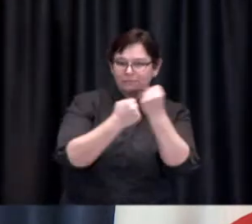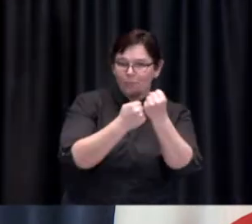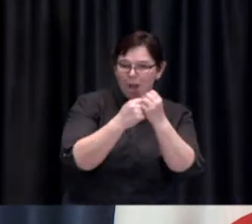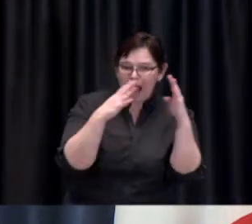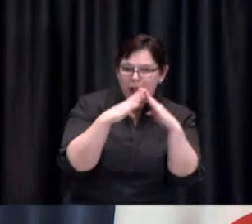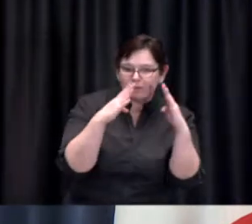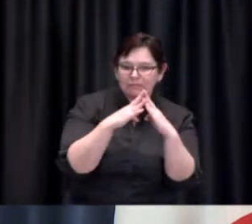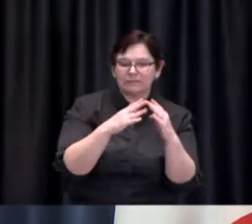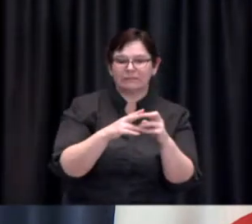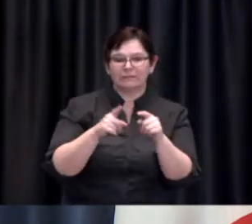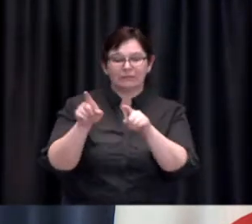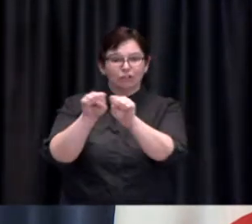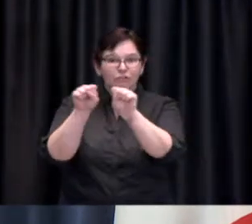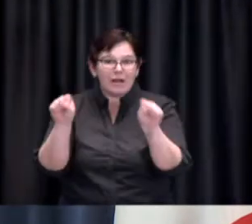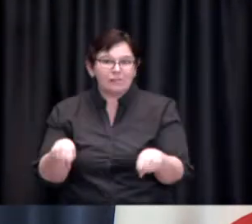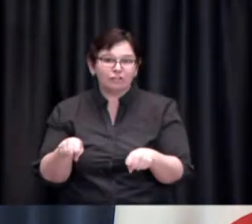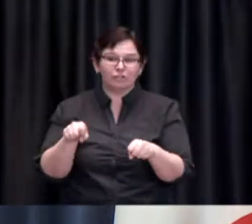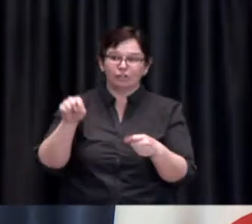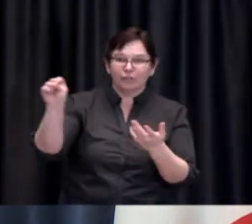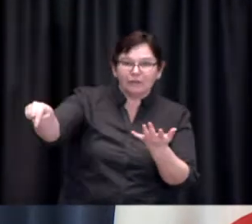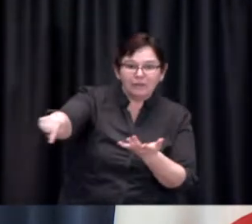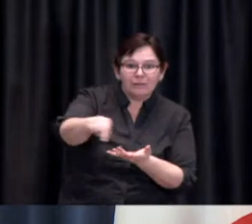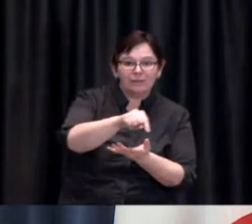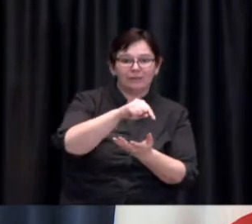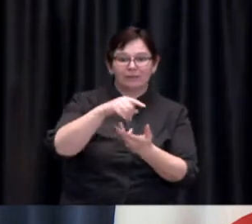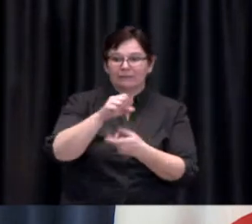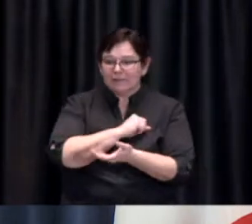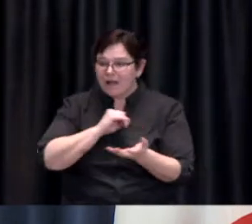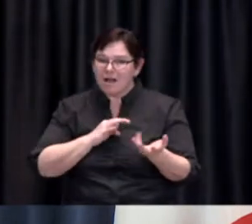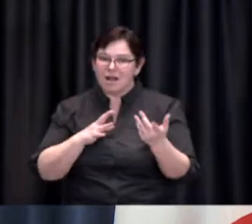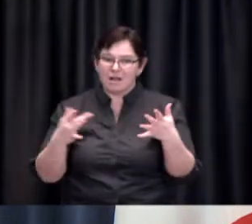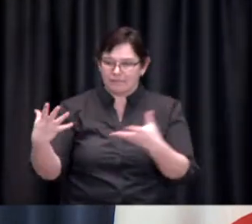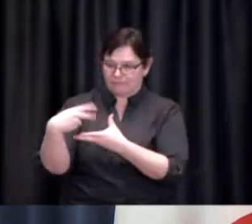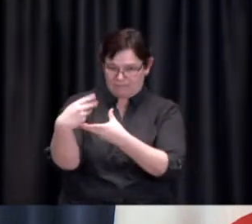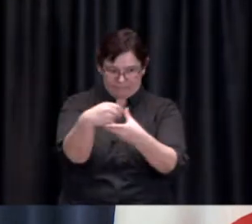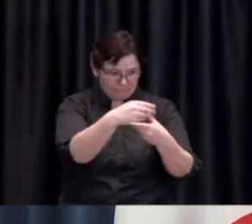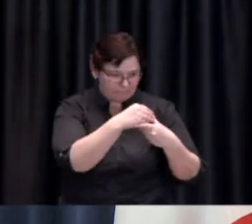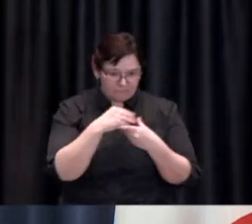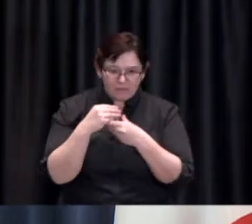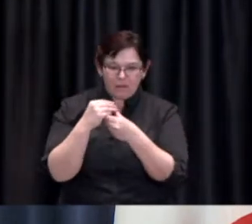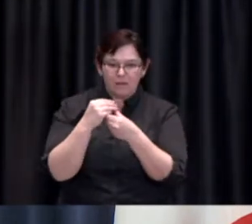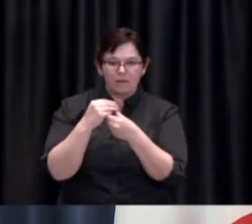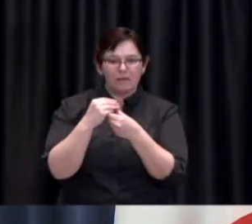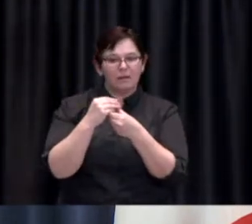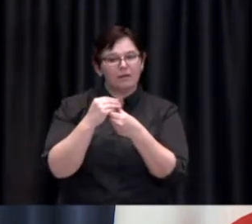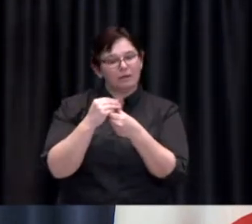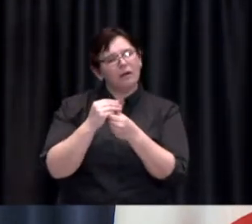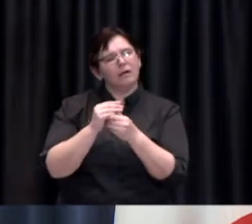operators and of course the clients themselves so uh you know I can assure you that we are working